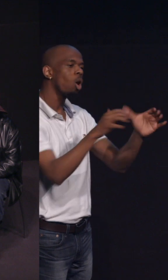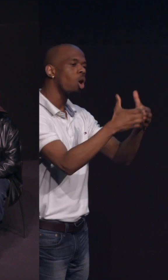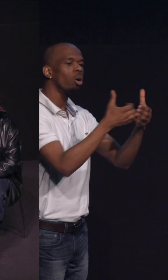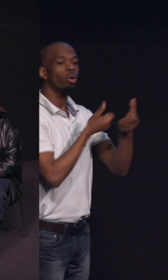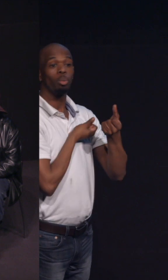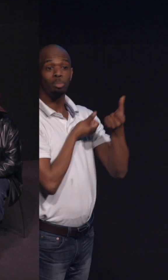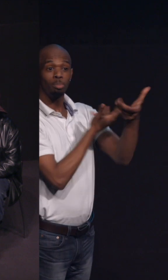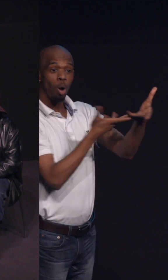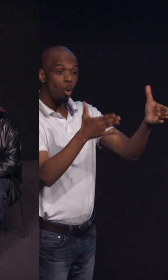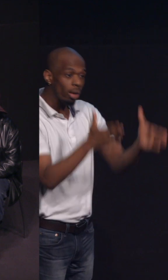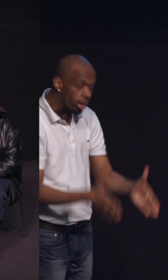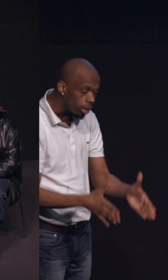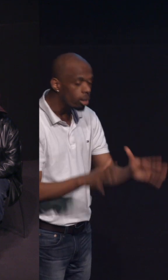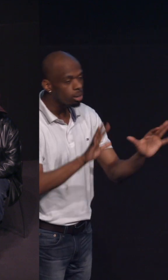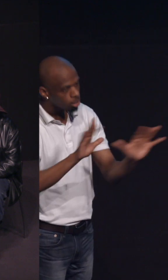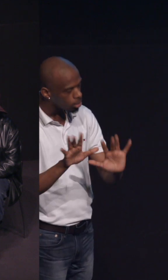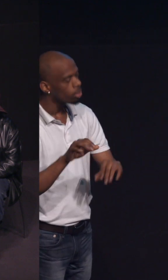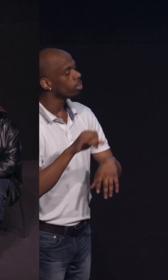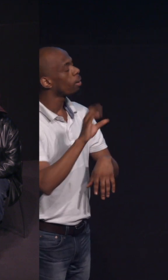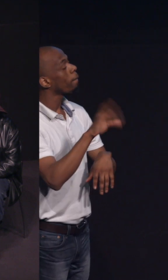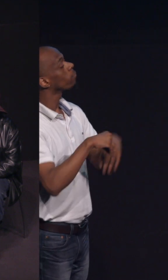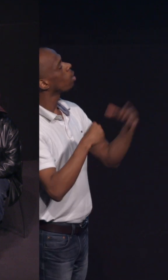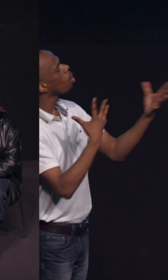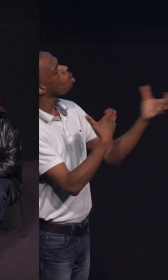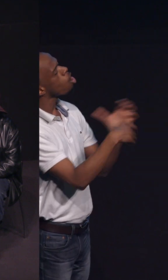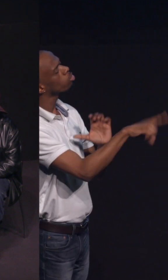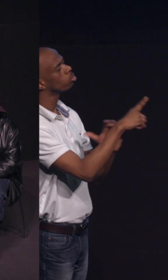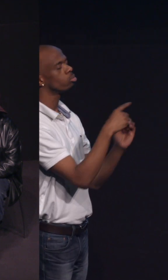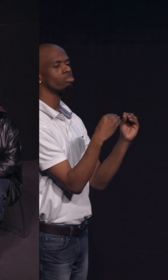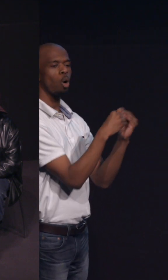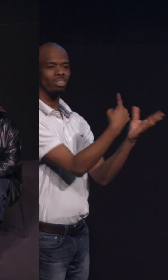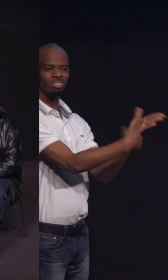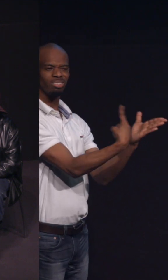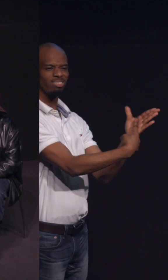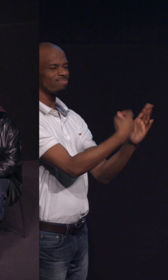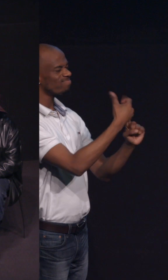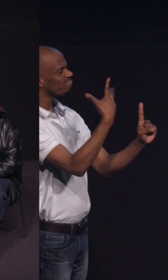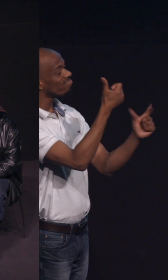I'd love for you to talk about, you know, any challenges that you faced over the arc of being a farmer